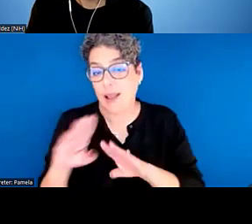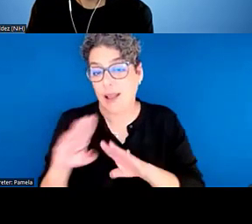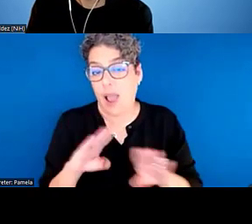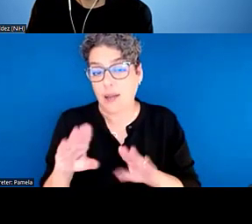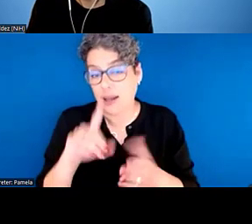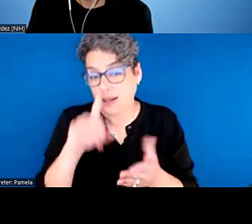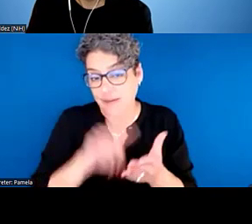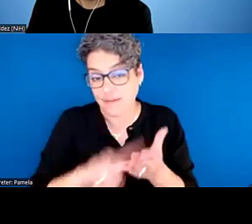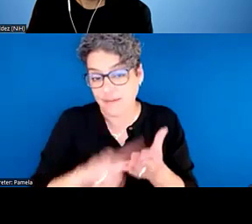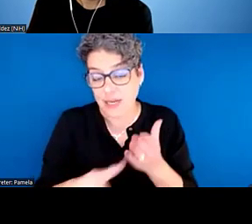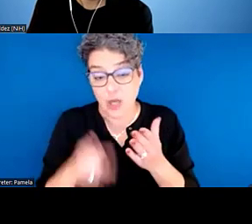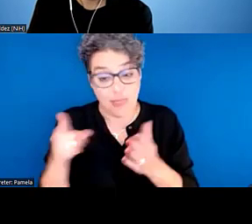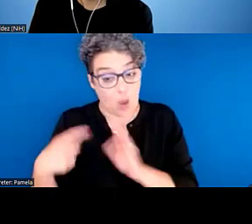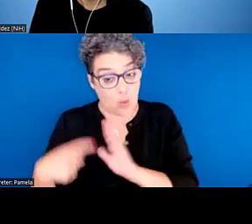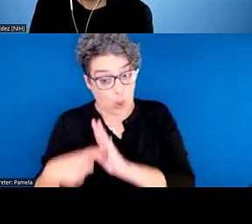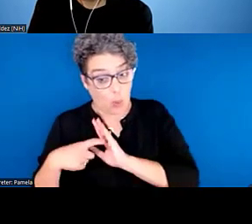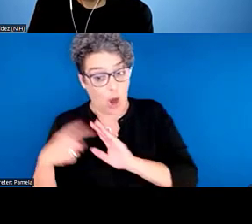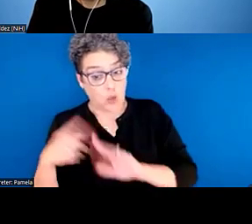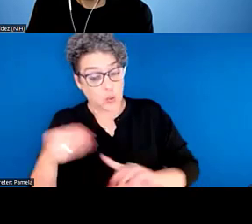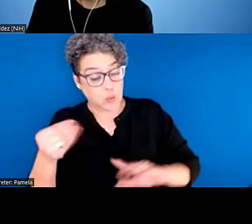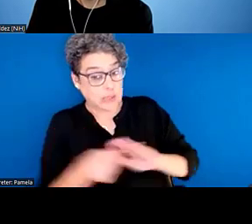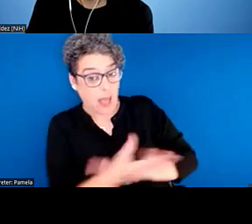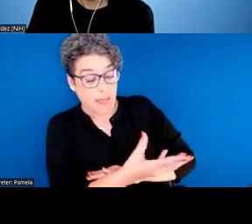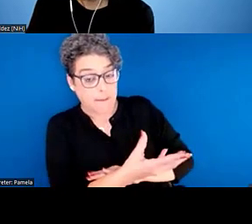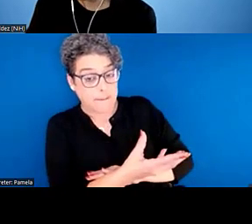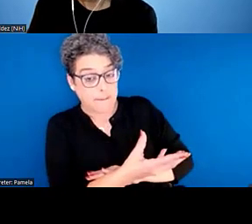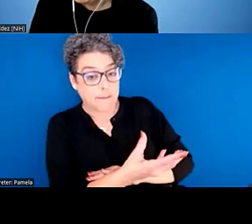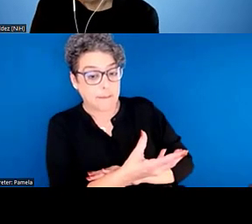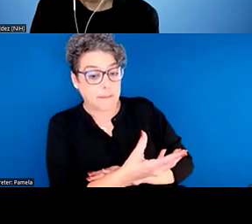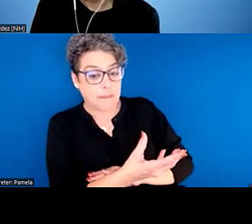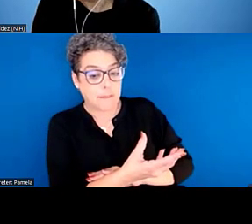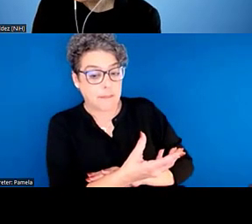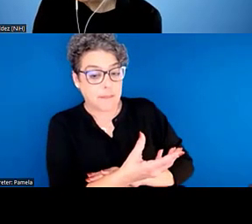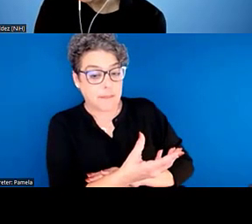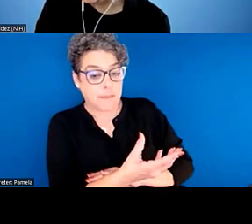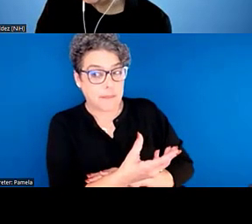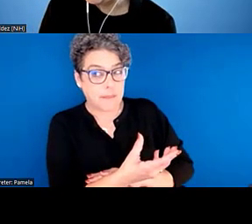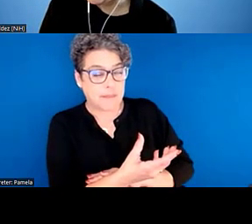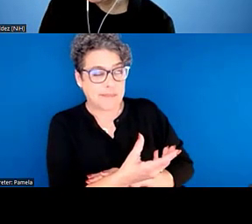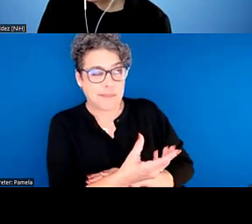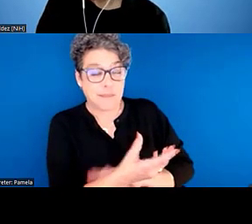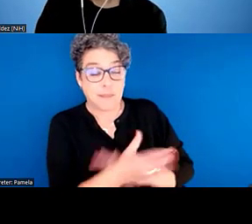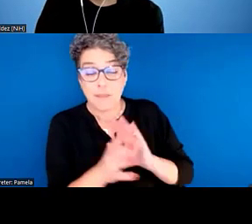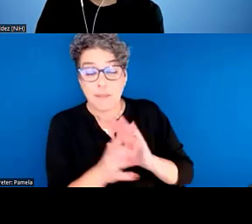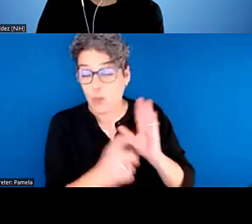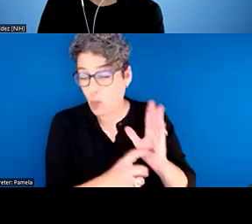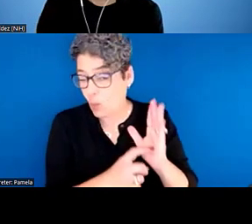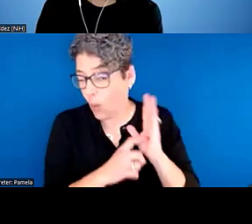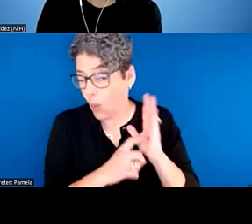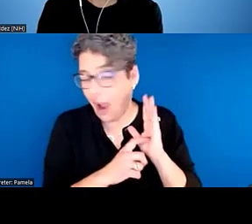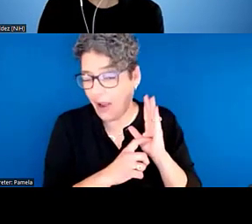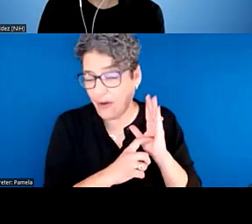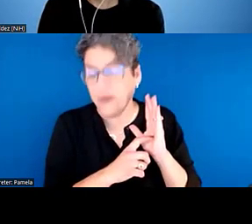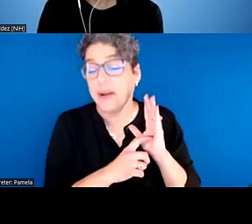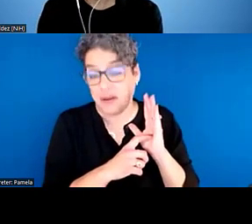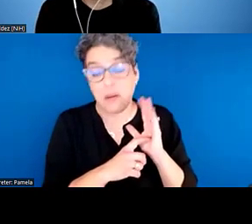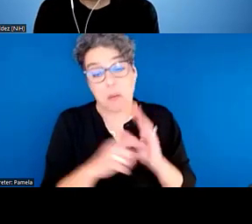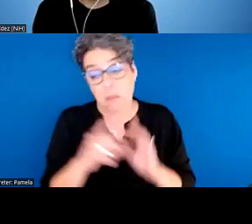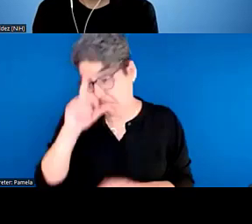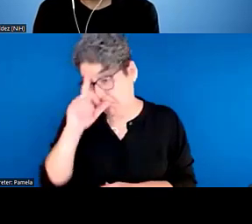or any of the goings-on, are they required? Dr. Patricia Valdez: They are free to tell the new institution about it if their counsel allows them to.